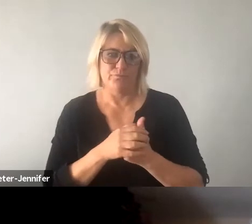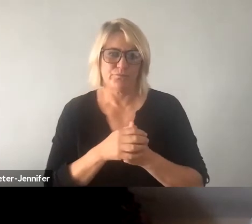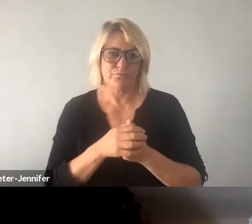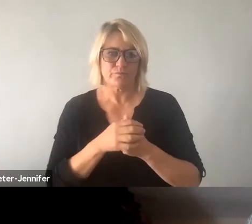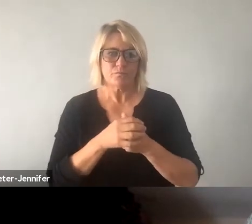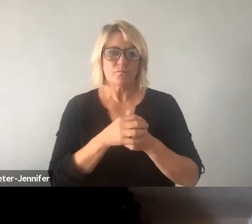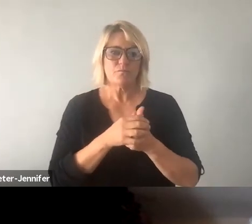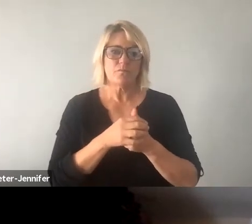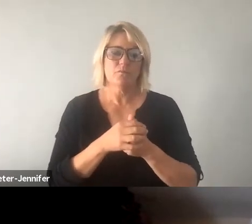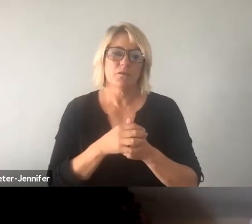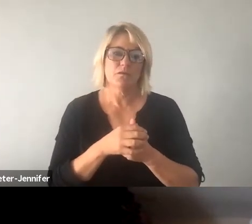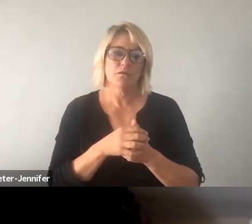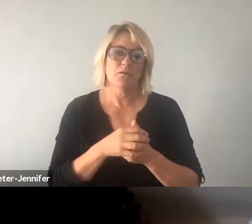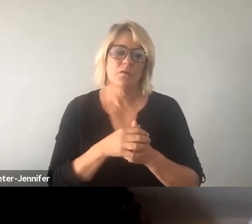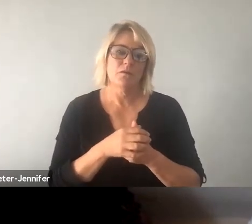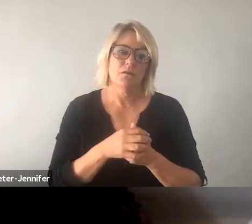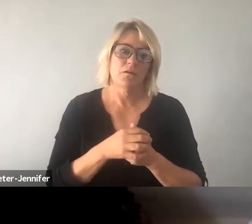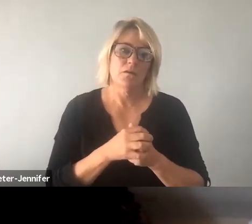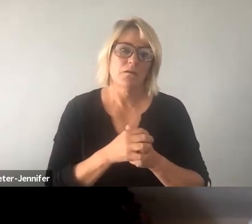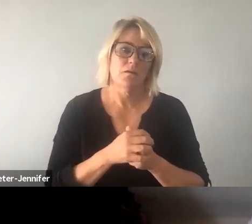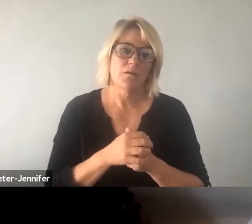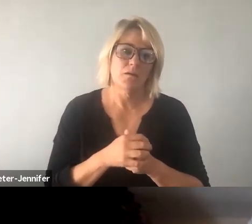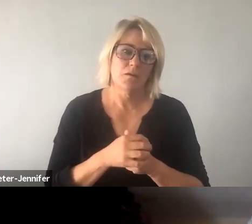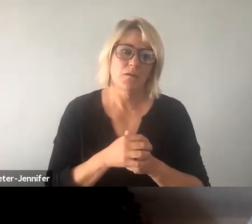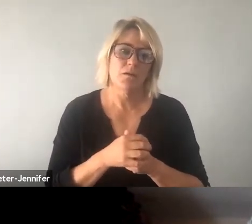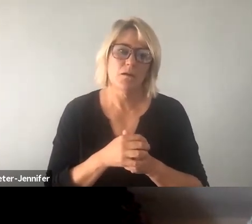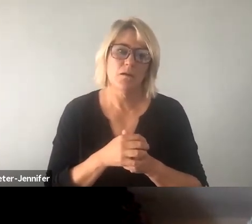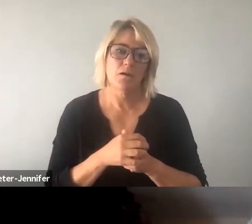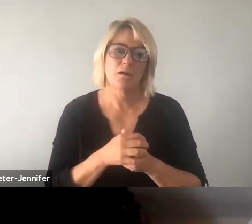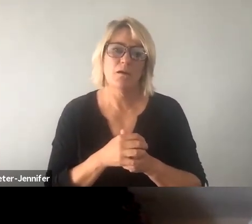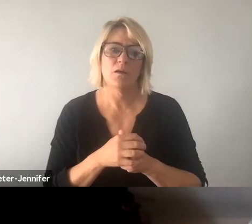who has a relative of COVID or Long